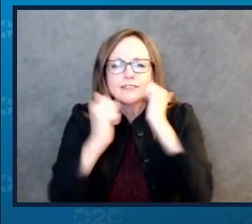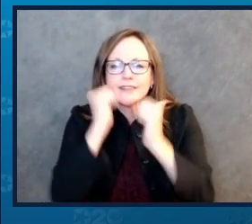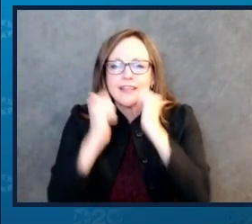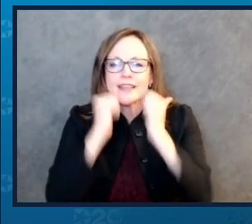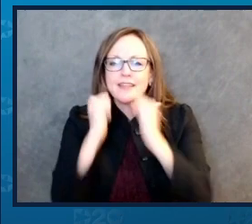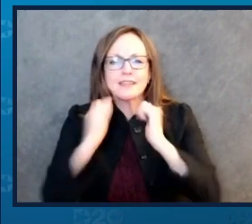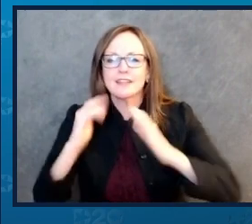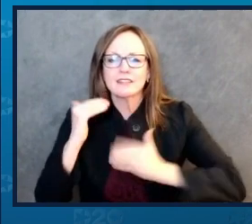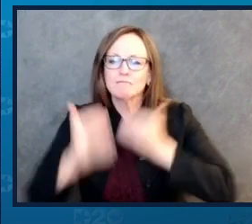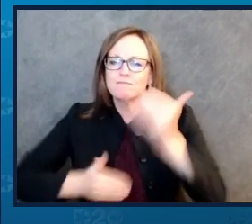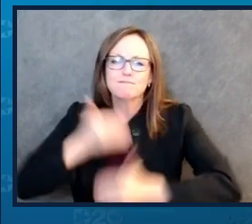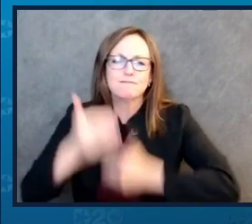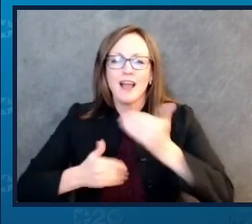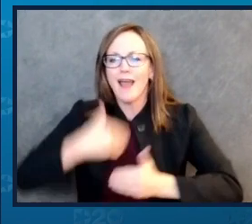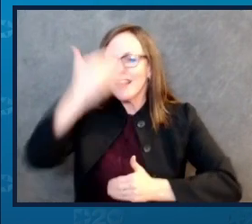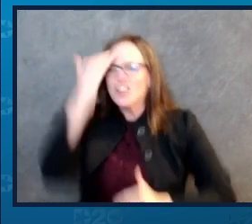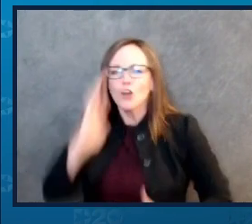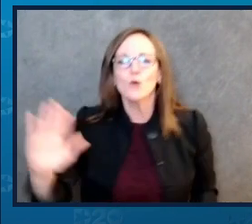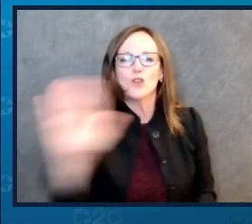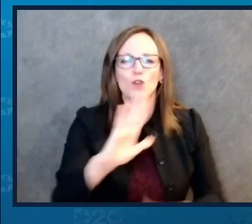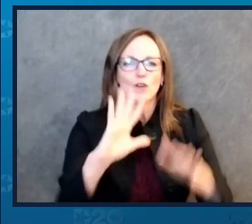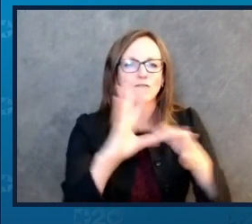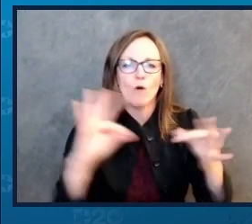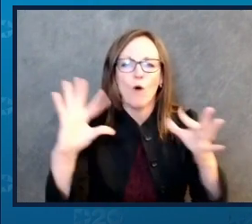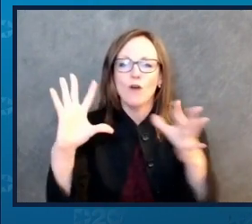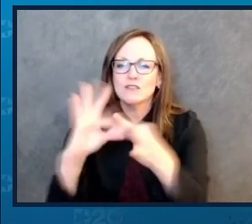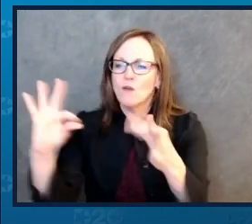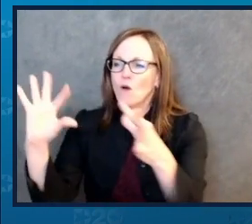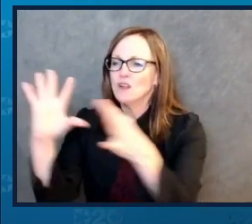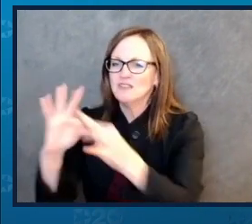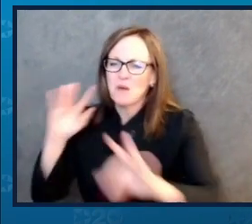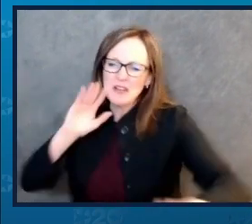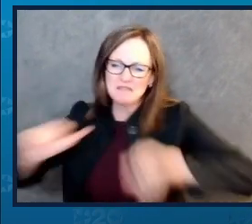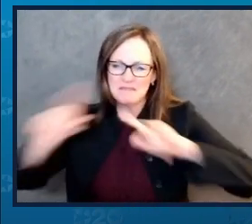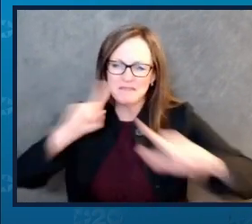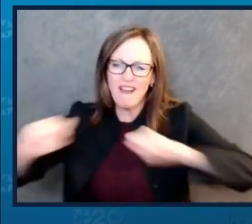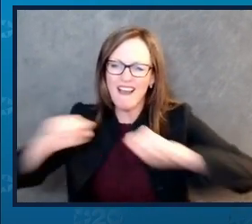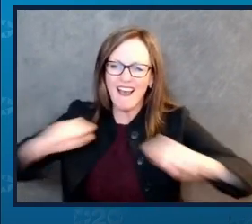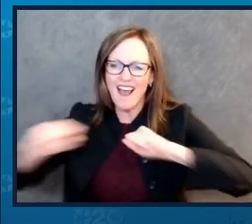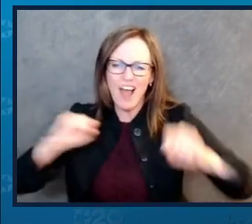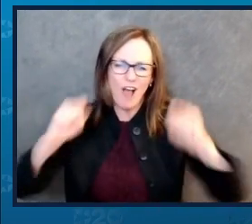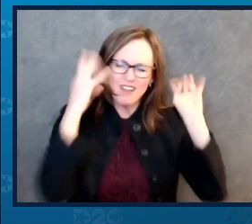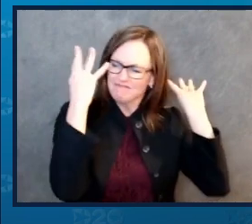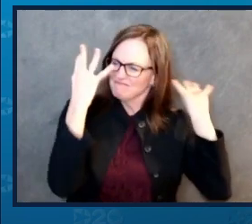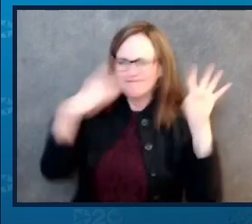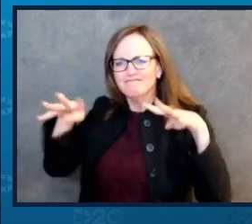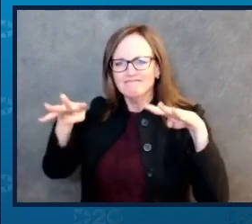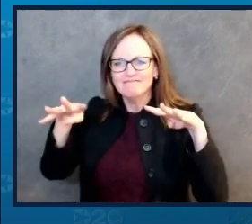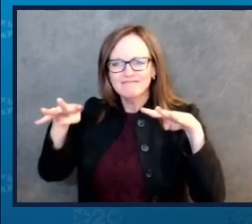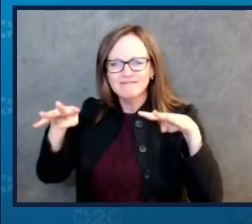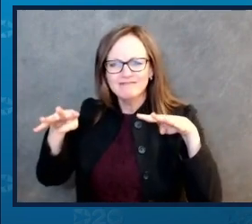SHE KNOWS HER VOICE IS HEARD AND AMPLIFIED BY THE WOMEN SHE